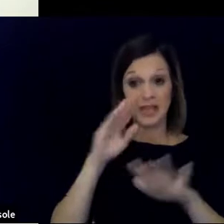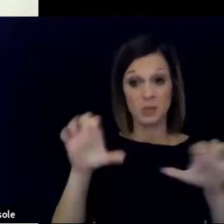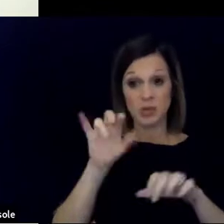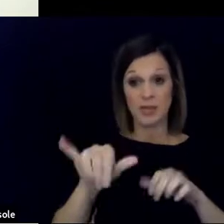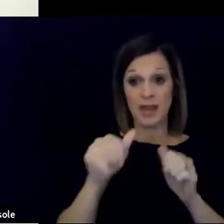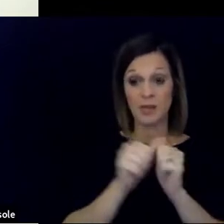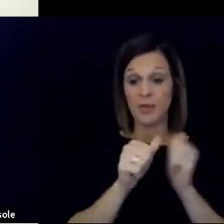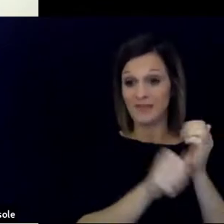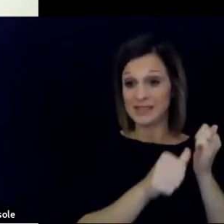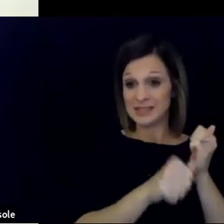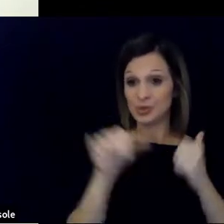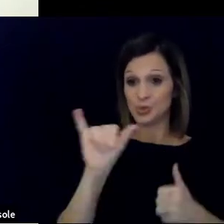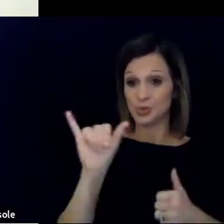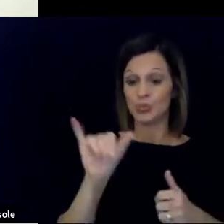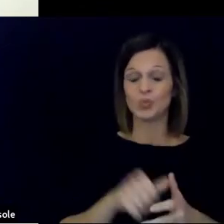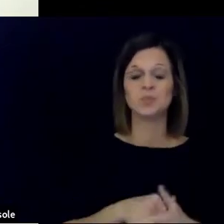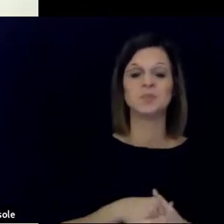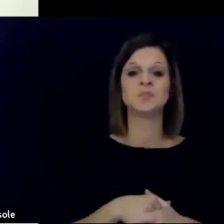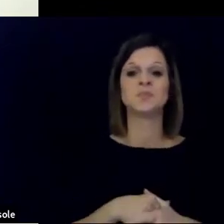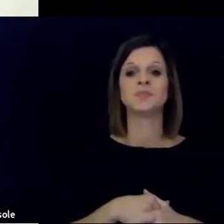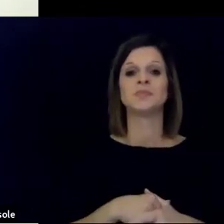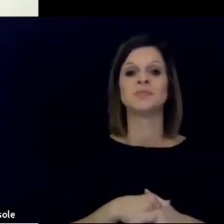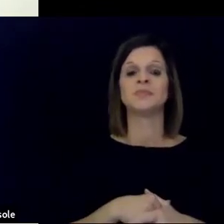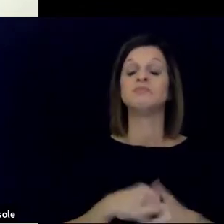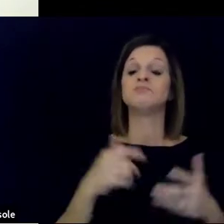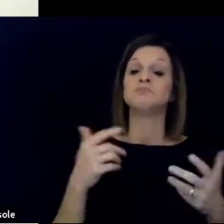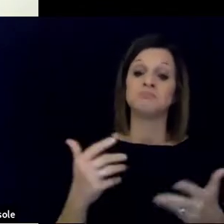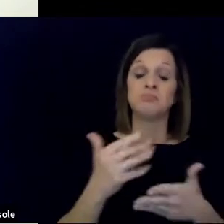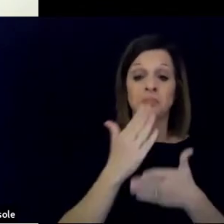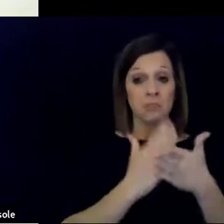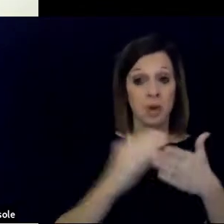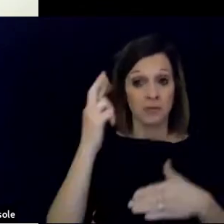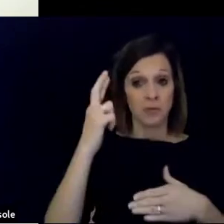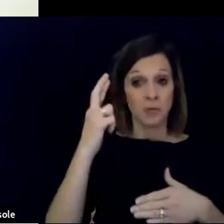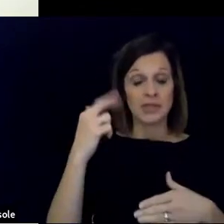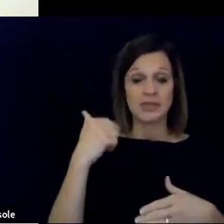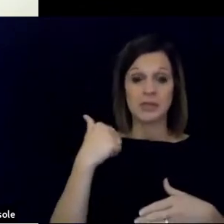And you know, part of the reason we decided was the texture.